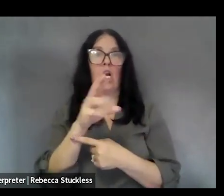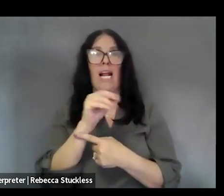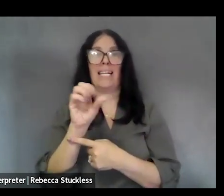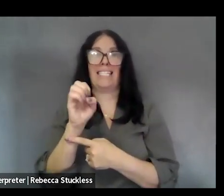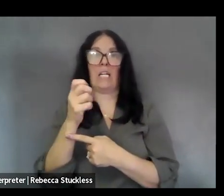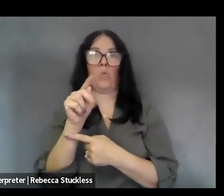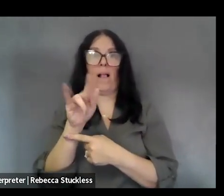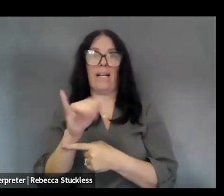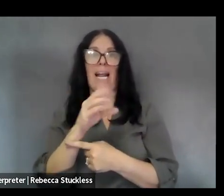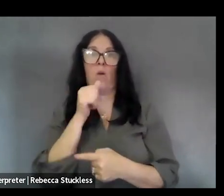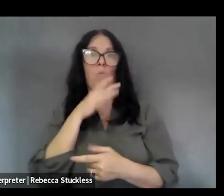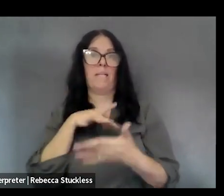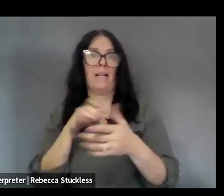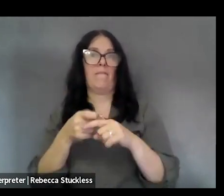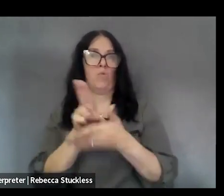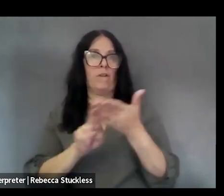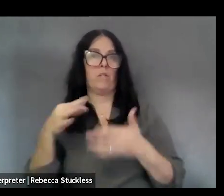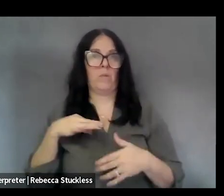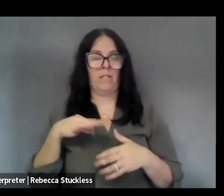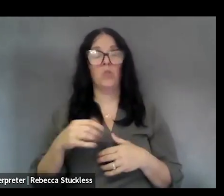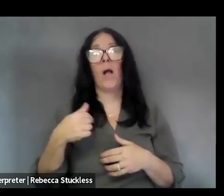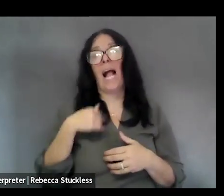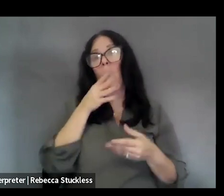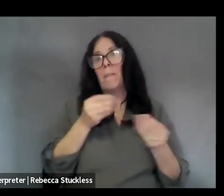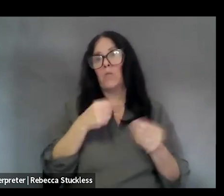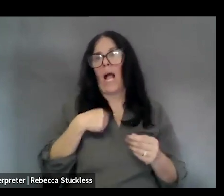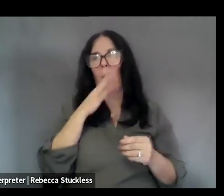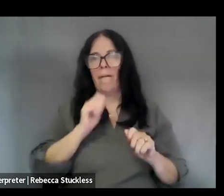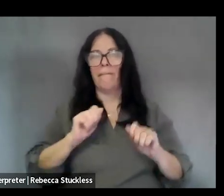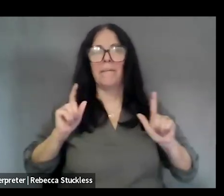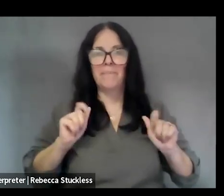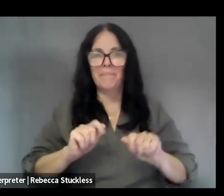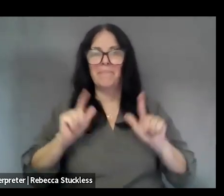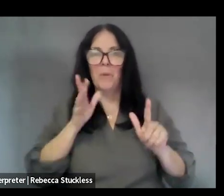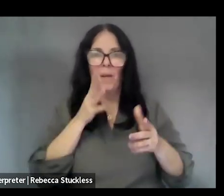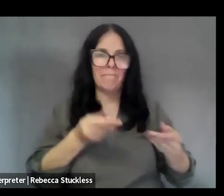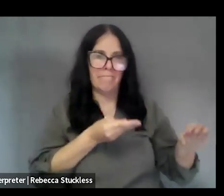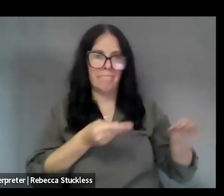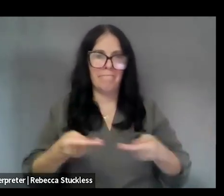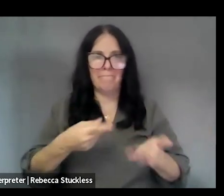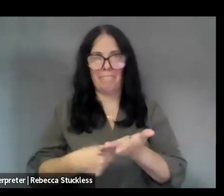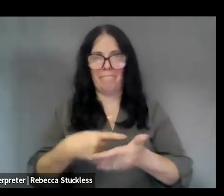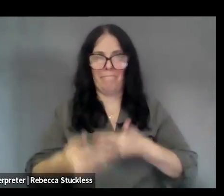so you will see me pop up throughout the conversation to sort of help the flow of things. So